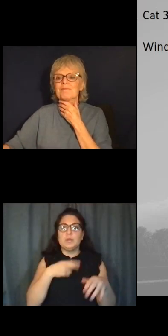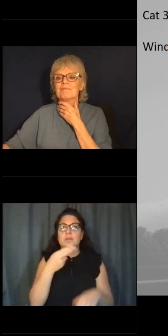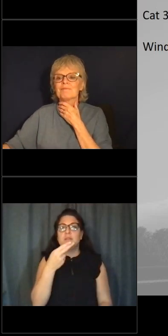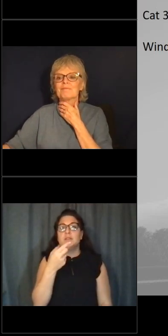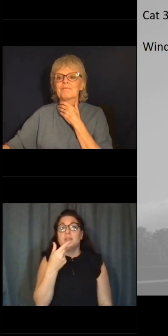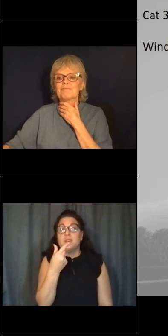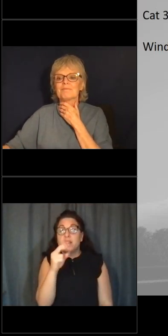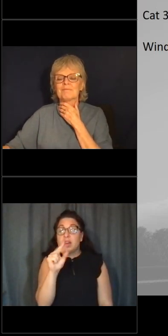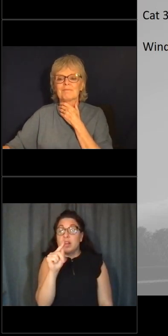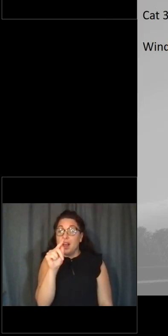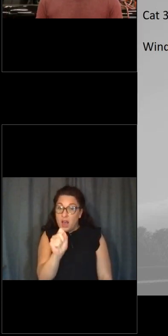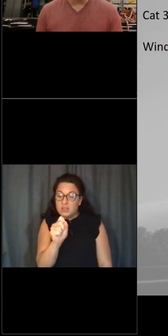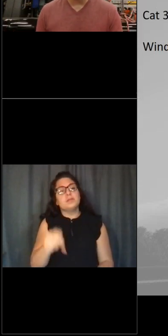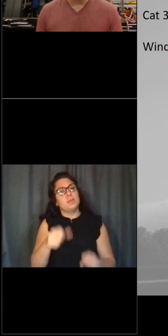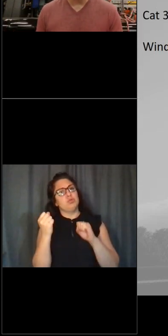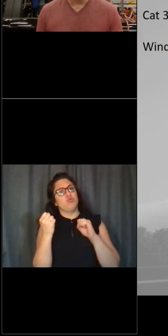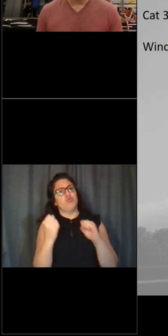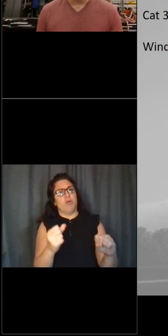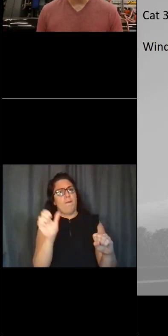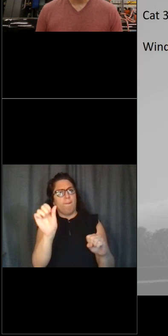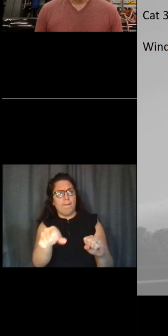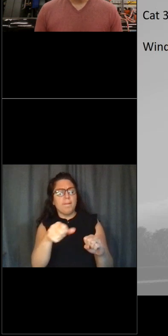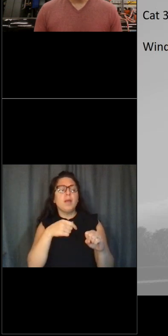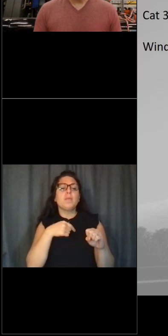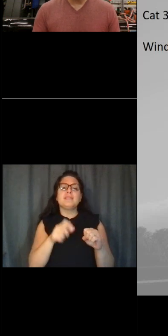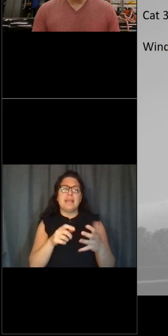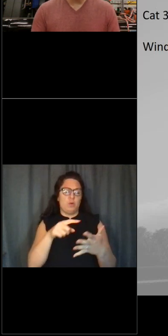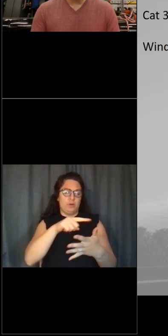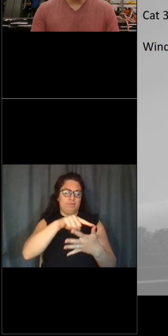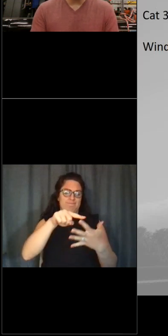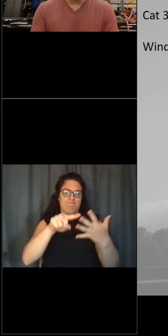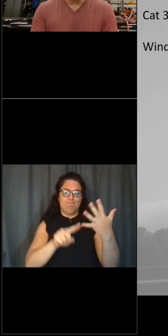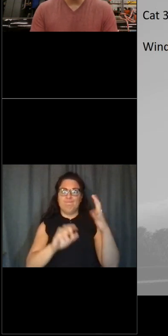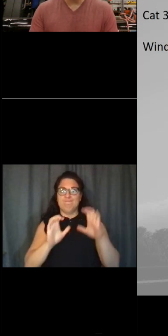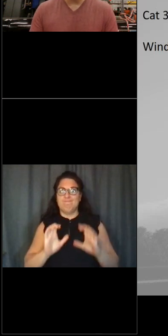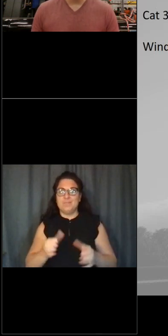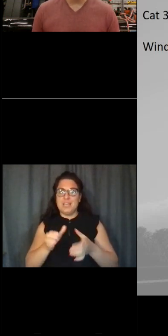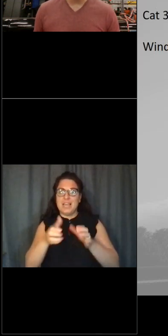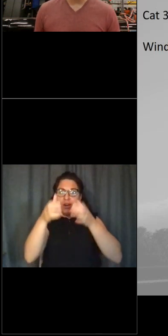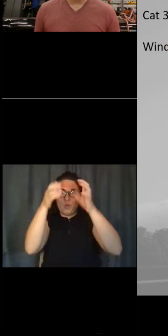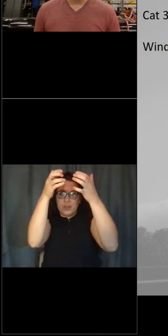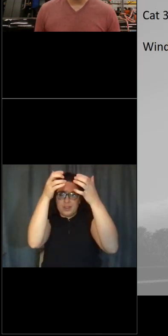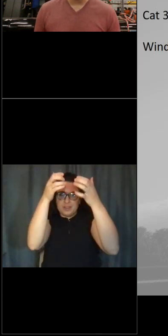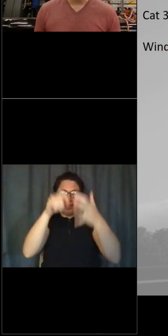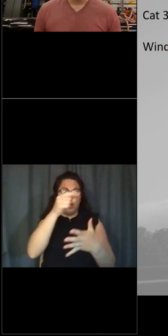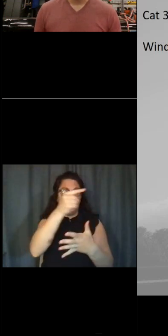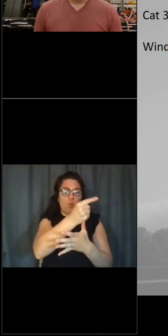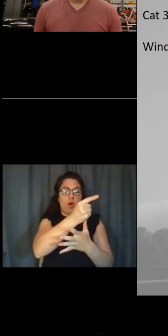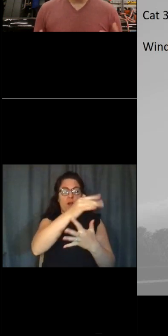but this gives us a way to kind of categorize hurricanes. And those categories go from one all the way up to five.